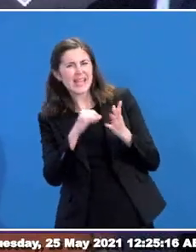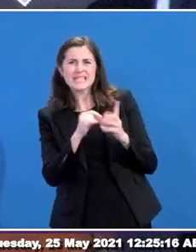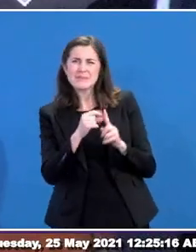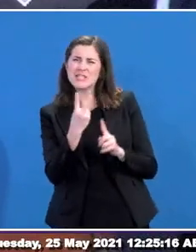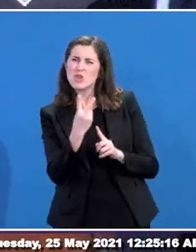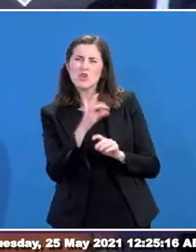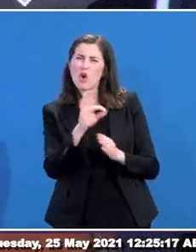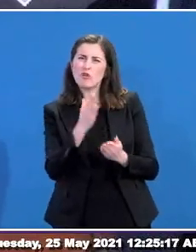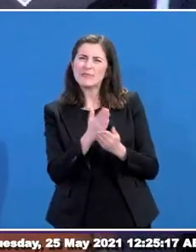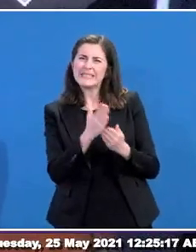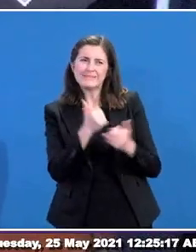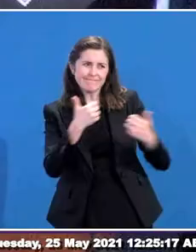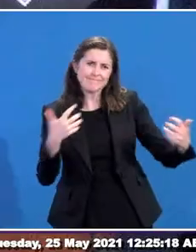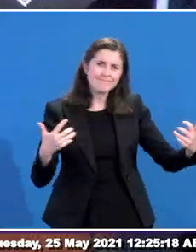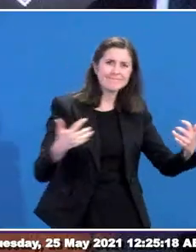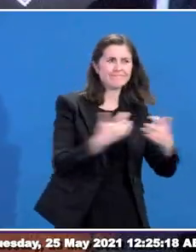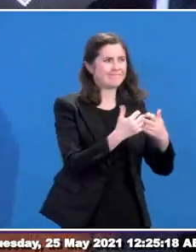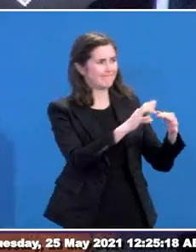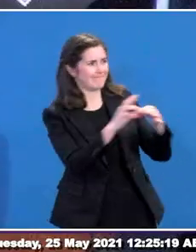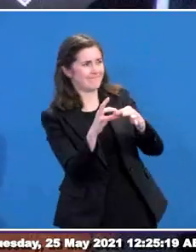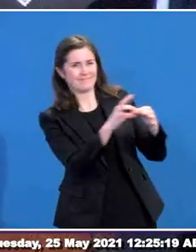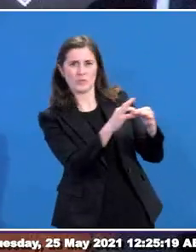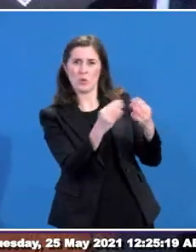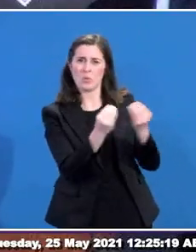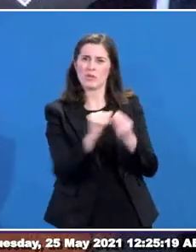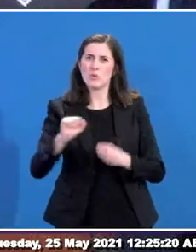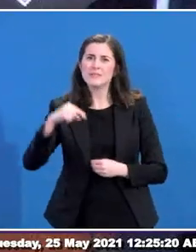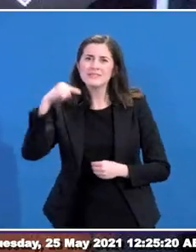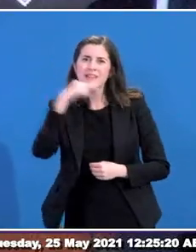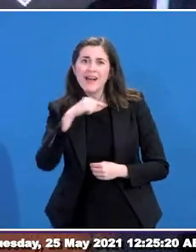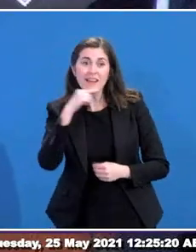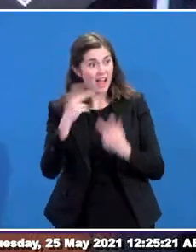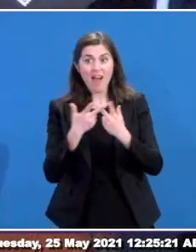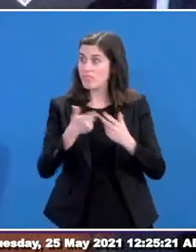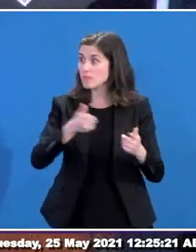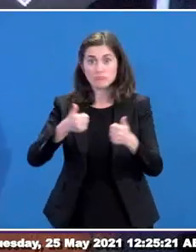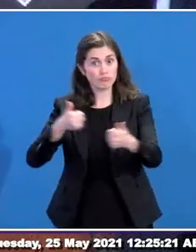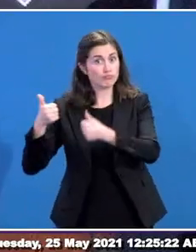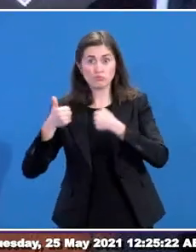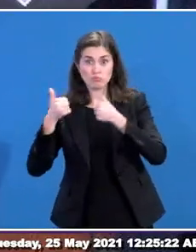or be able to engage with Carl in the same way as other support workers.